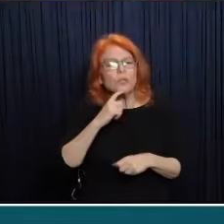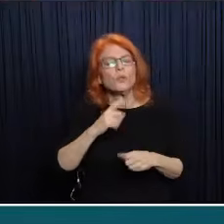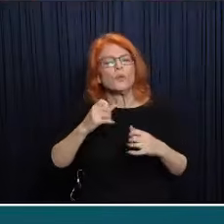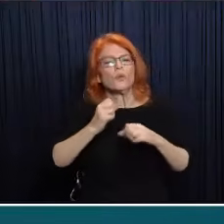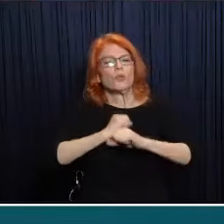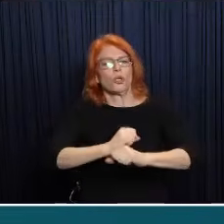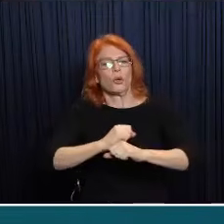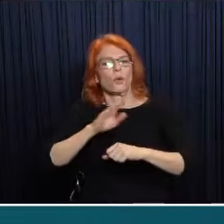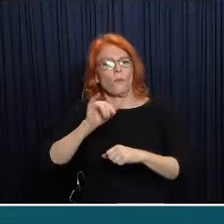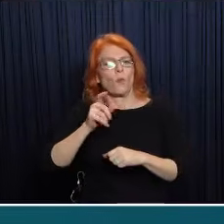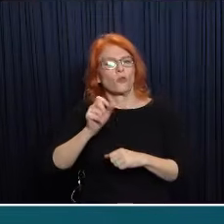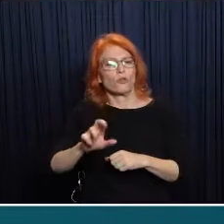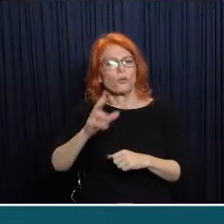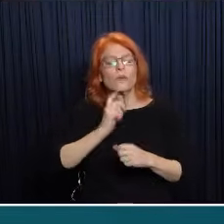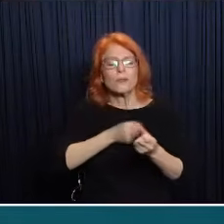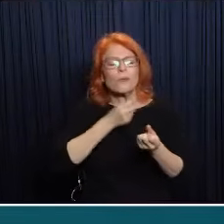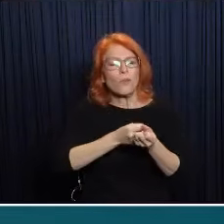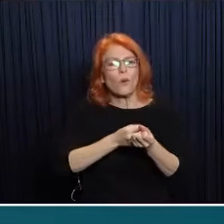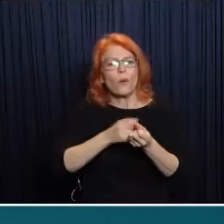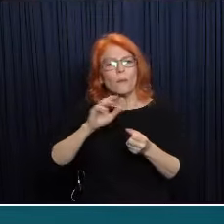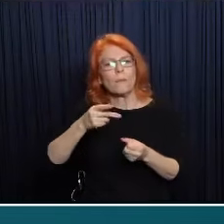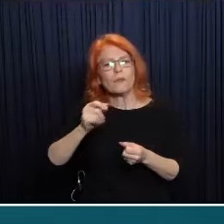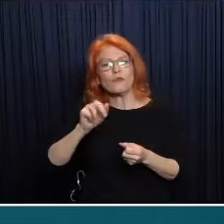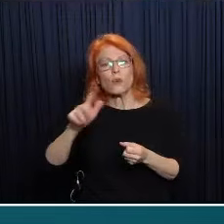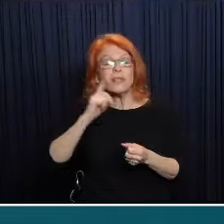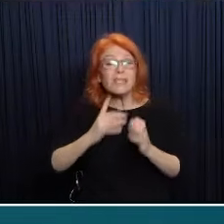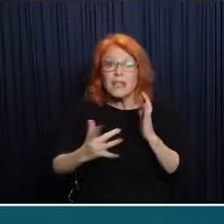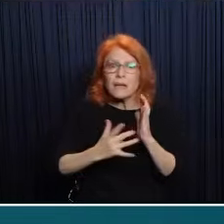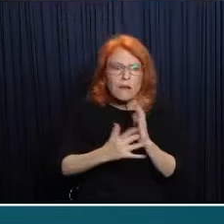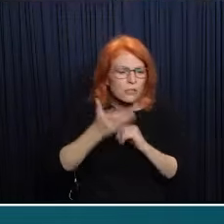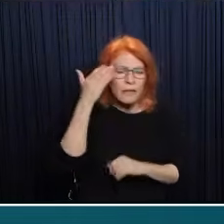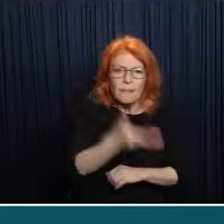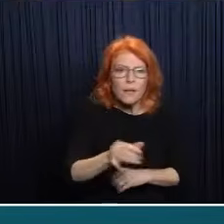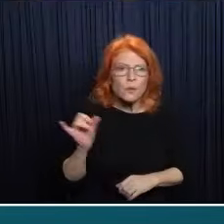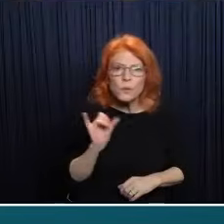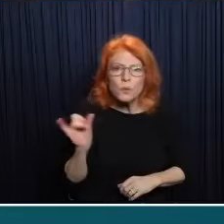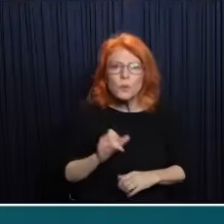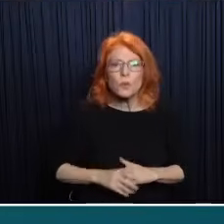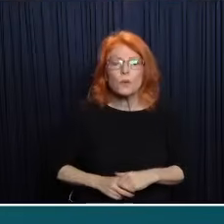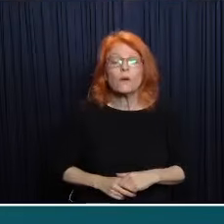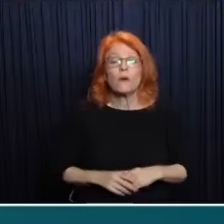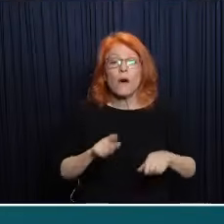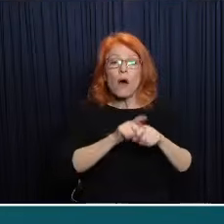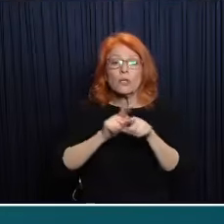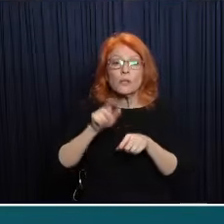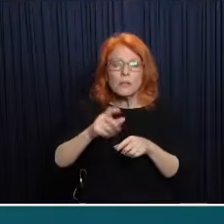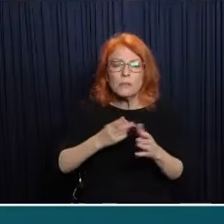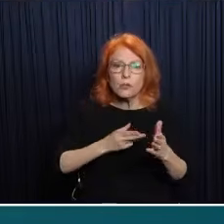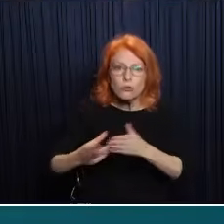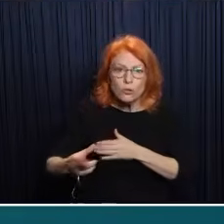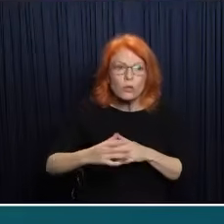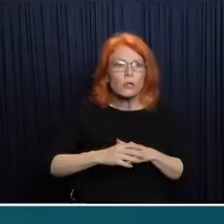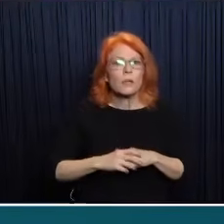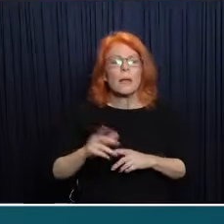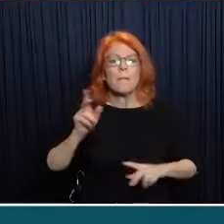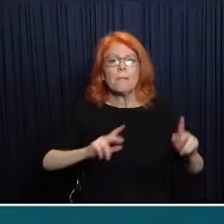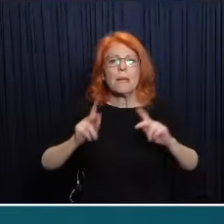DANGEROUS PEOPLE WERE CROSSING OUR BORDER. ABSOLUTELY WE NEED TO SECURE THE BORDER.